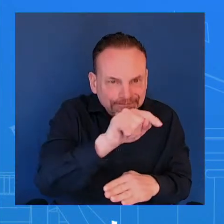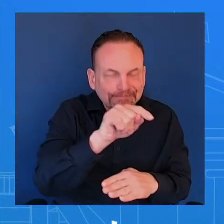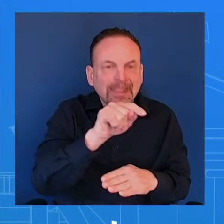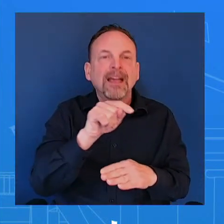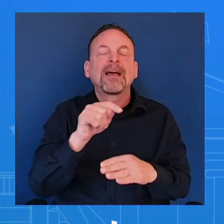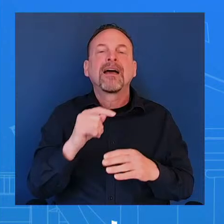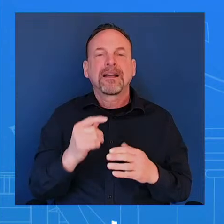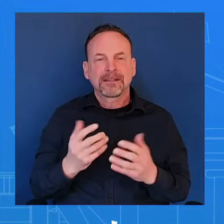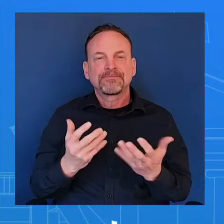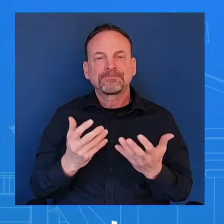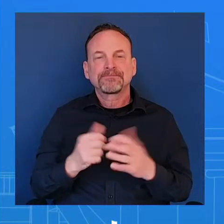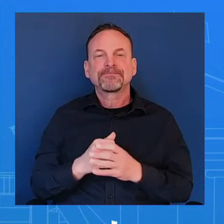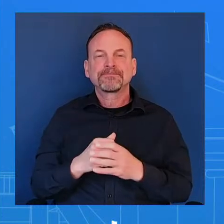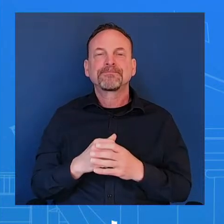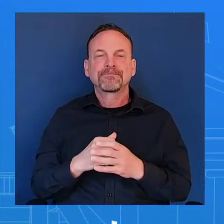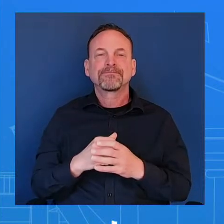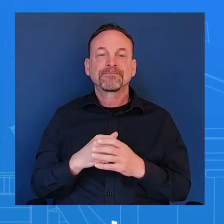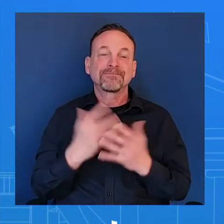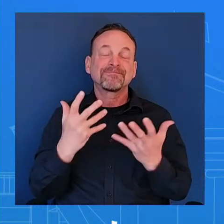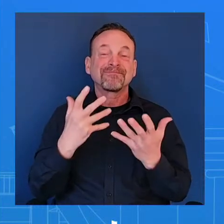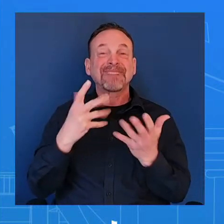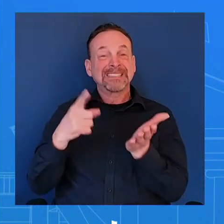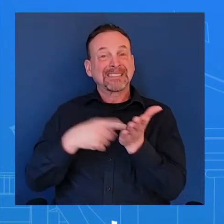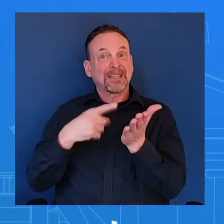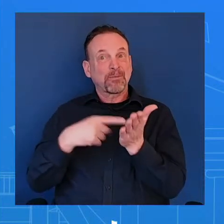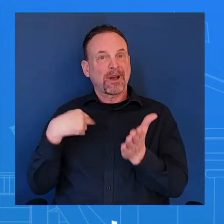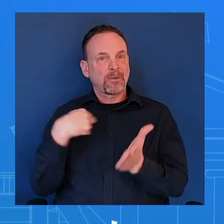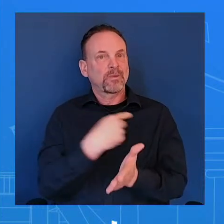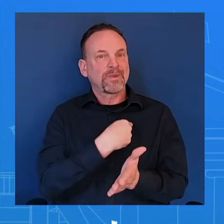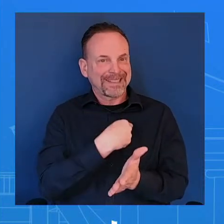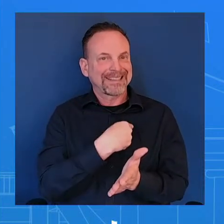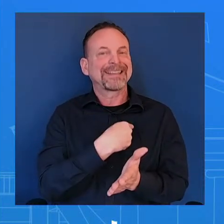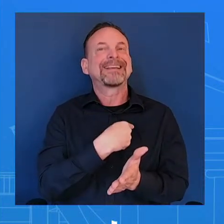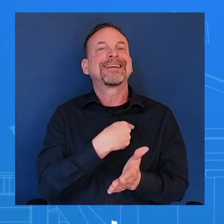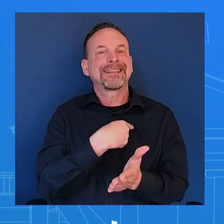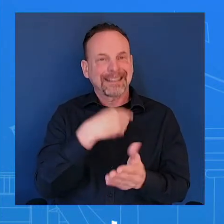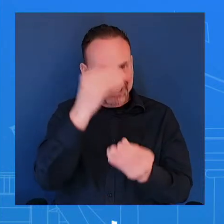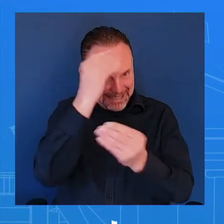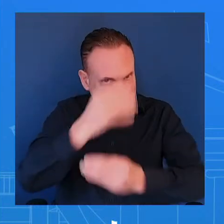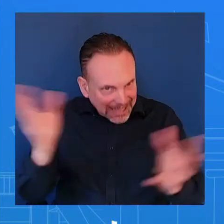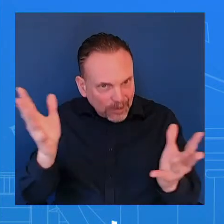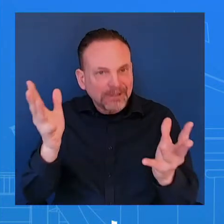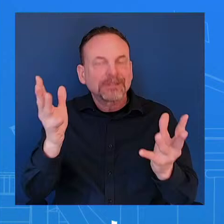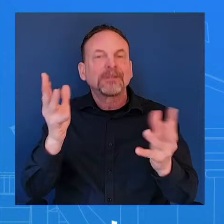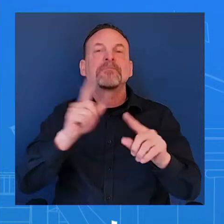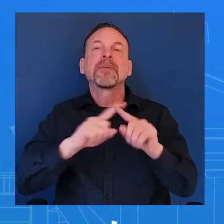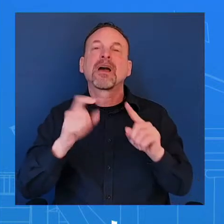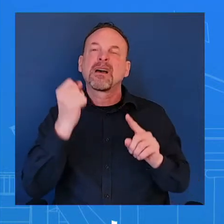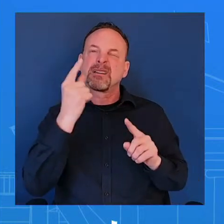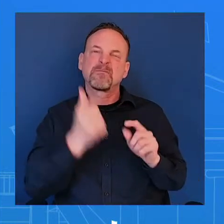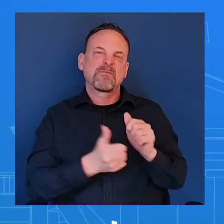we try to keep these private conversations in private. I don't have a list of -- of folks of -- of, you know,